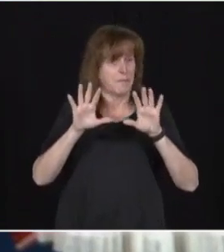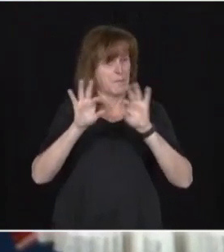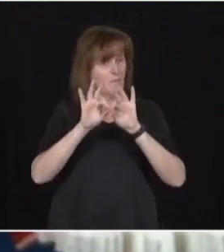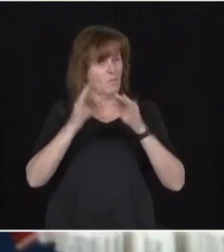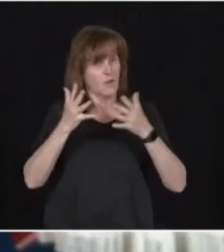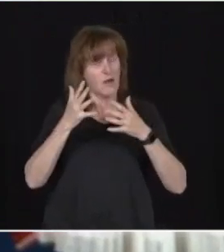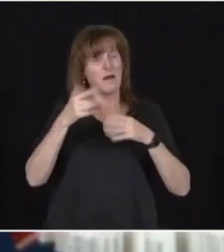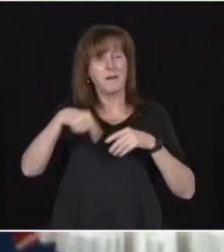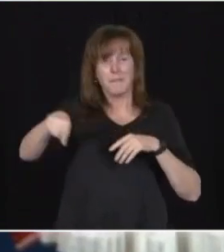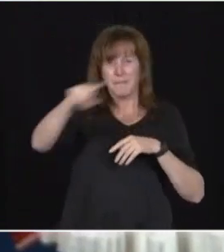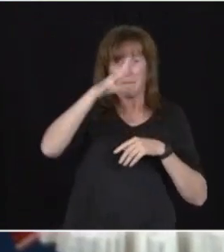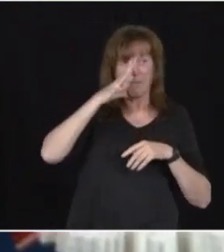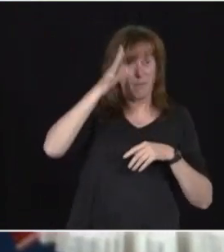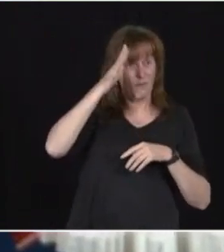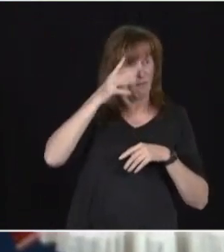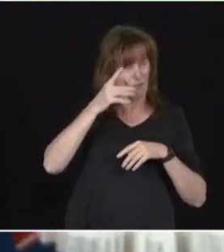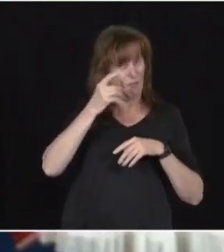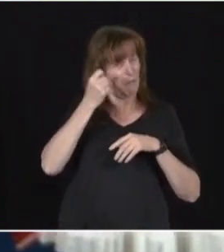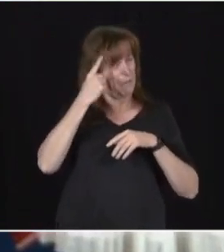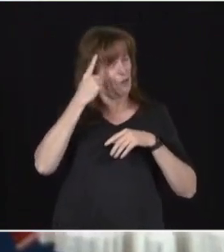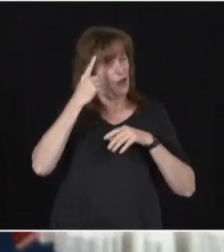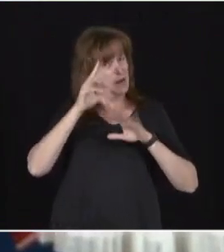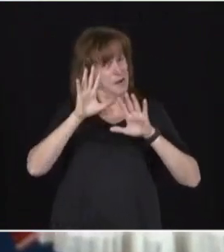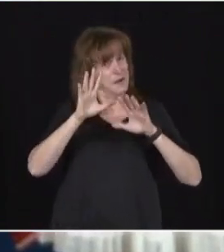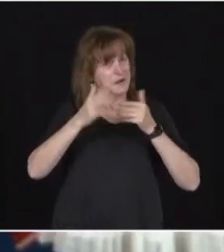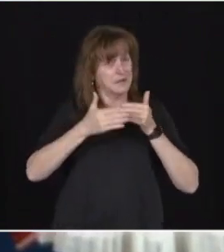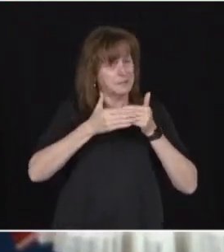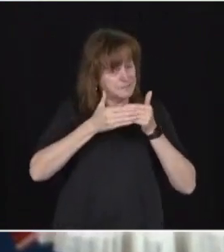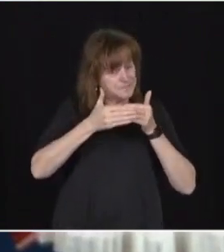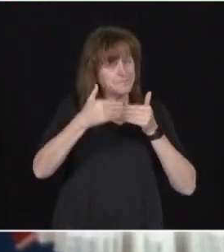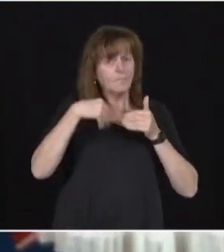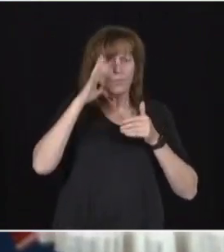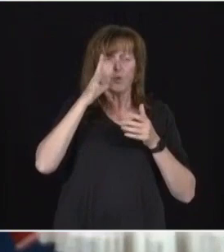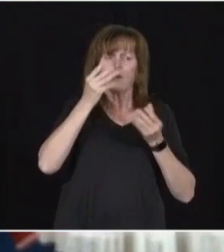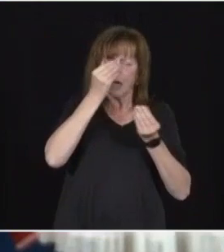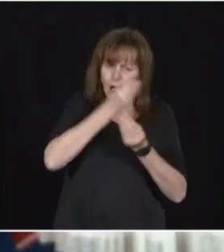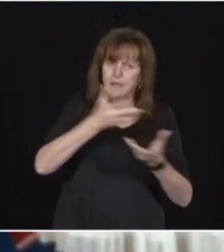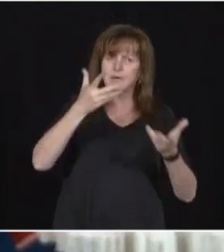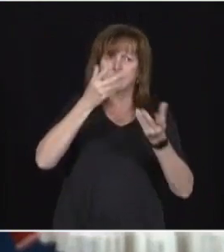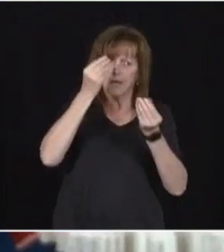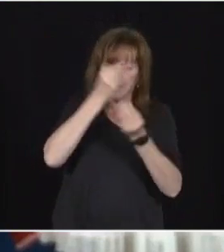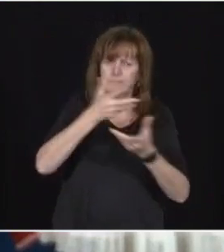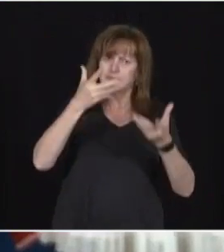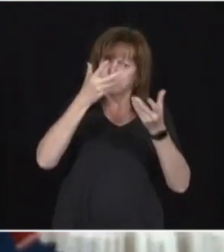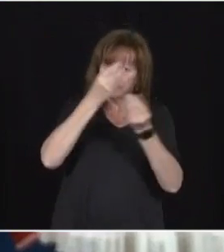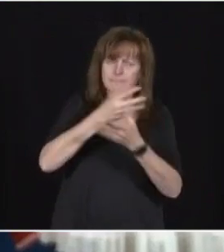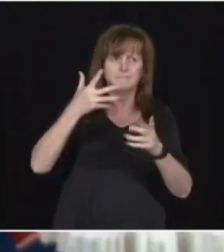that as we move forward, we will keep you informed every step away. And every decision we make